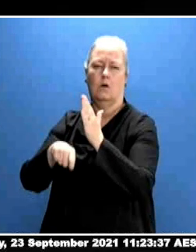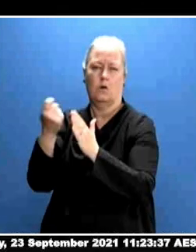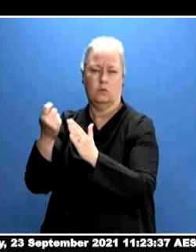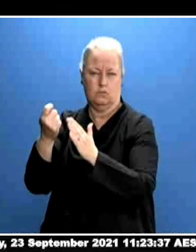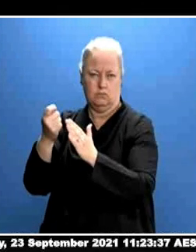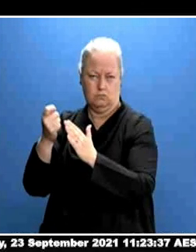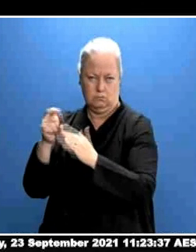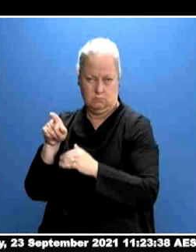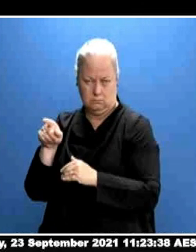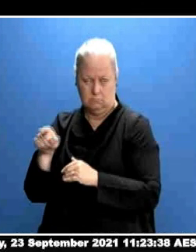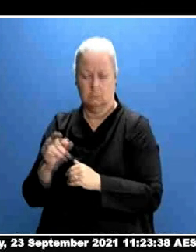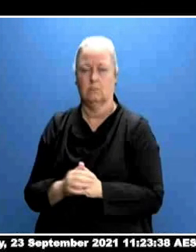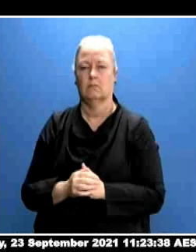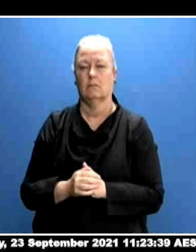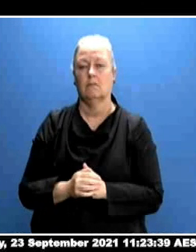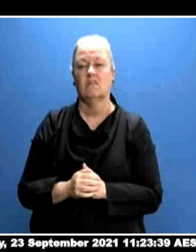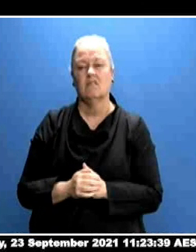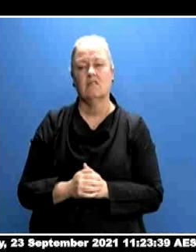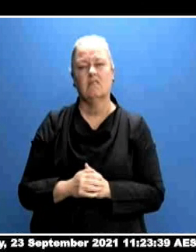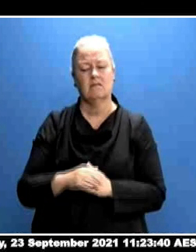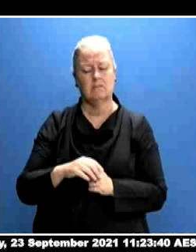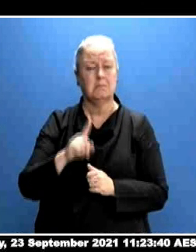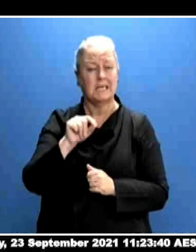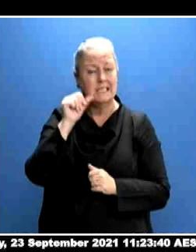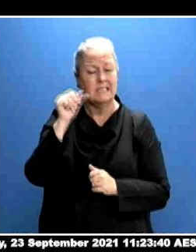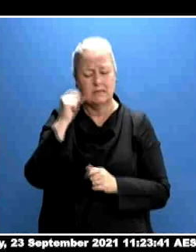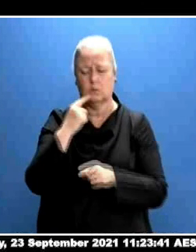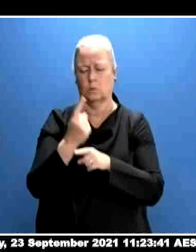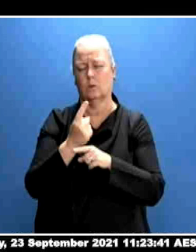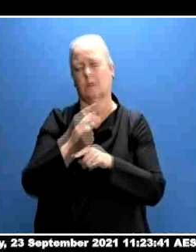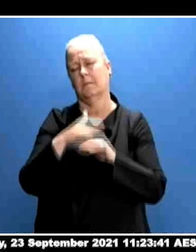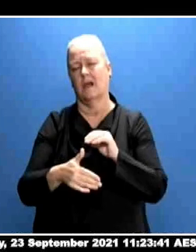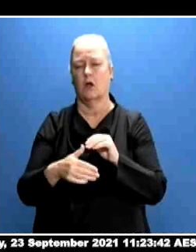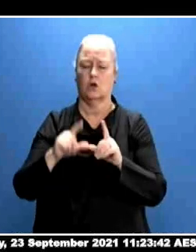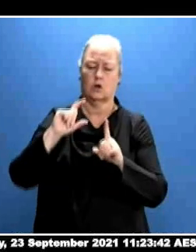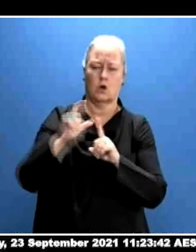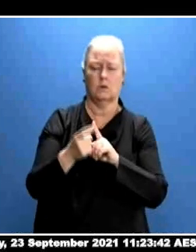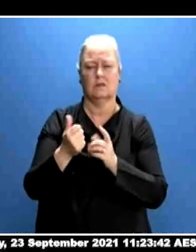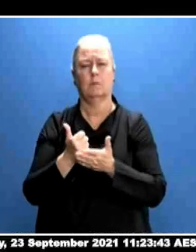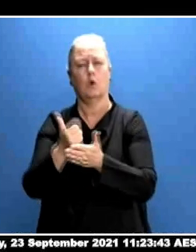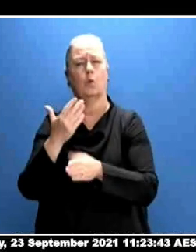We've heard yesterday that there's a cultural support worker position now at Kath French.